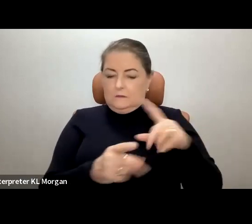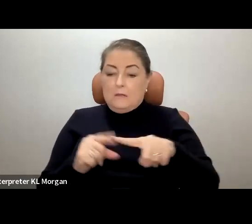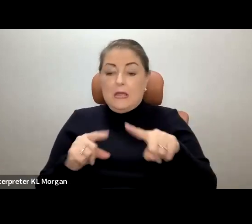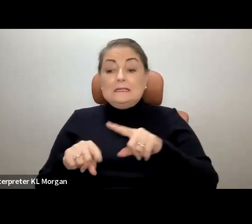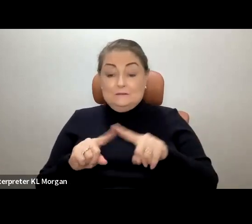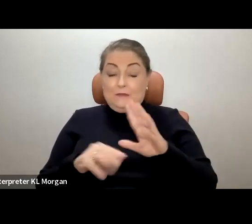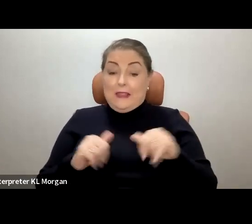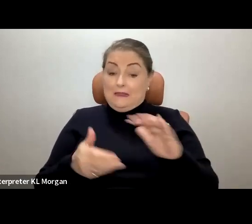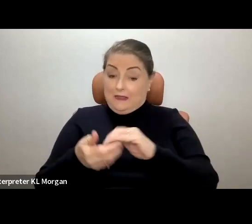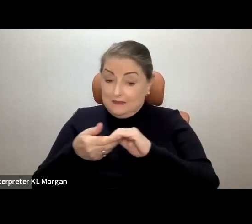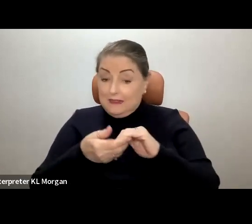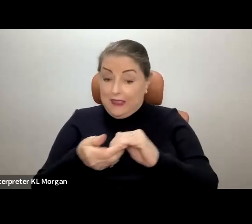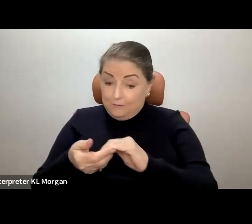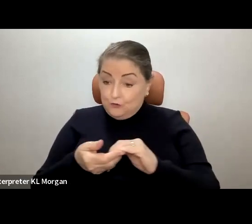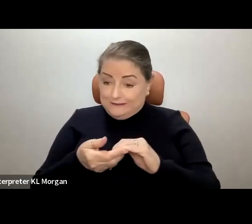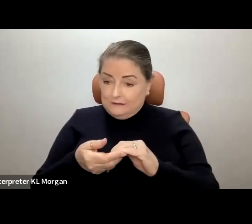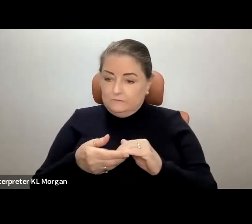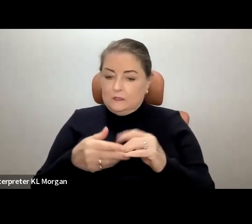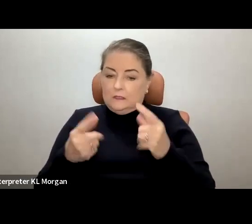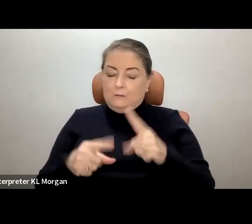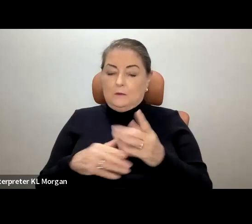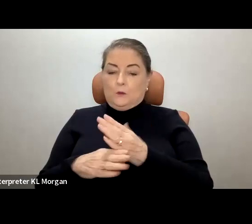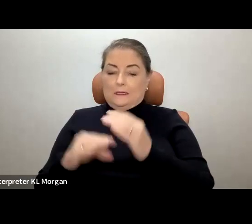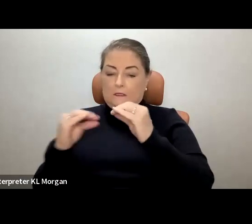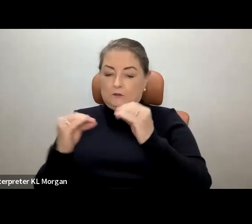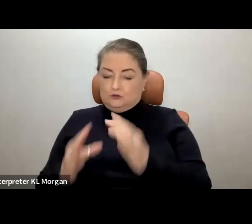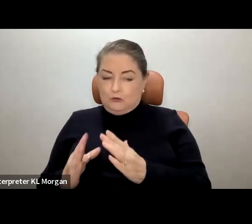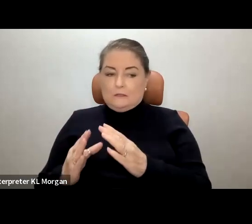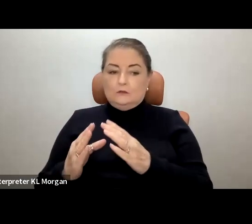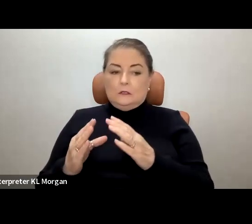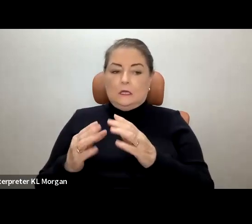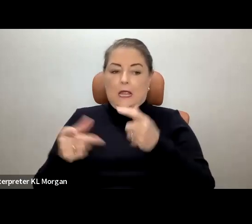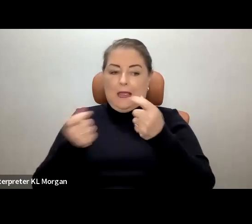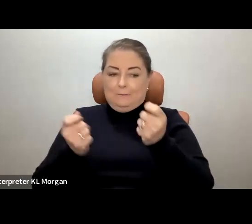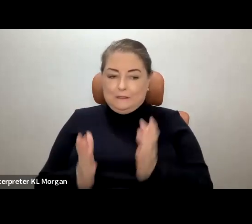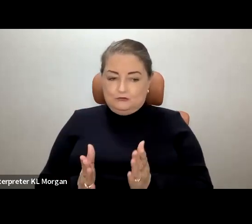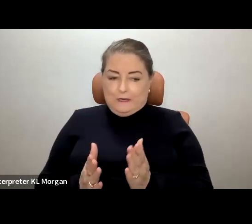happens between instructors, administrators, students, to